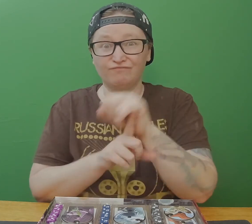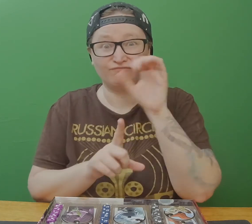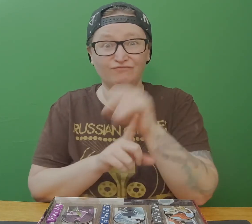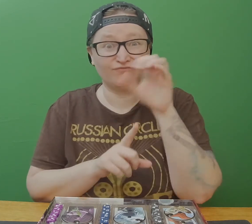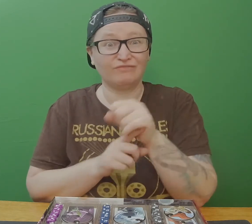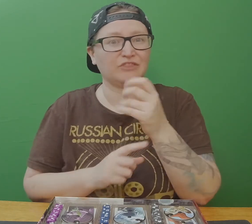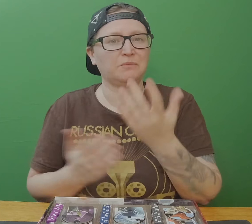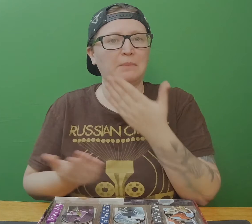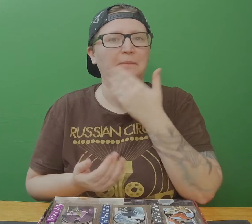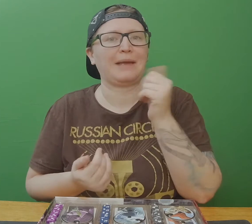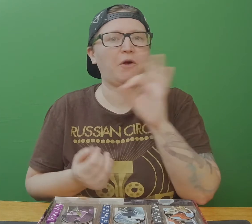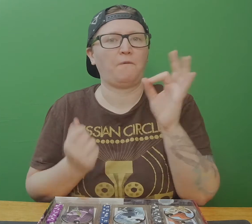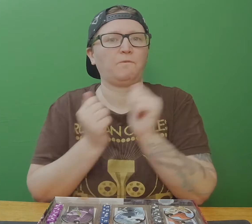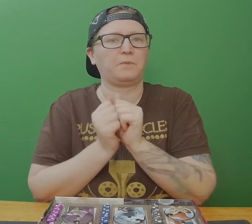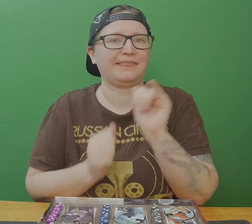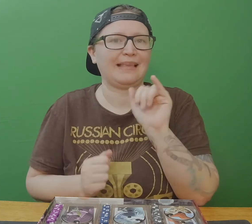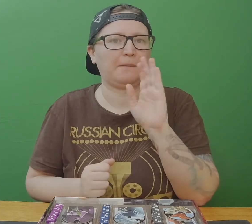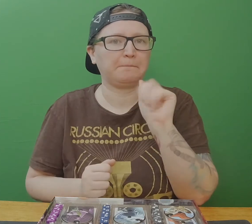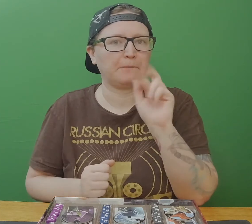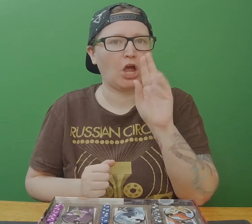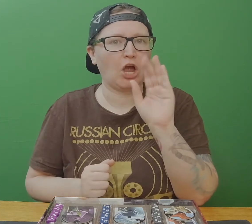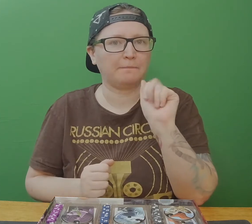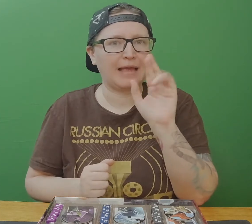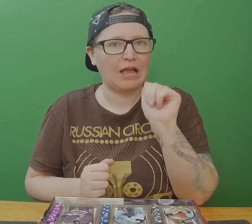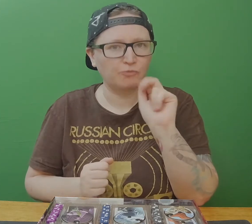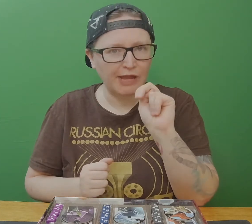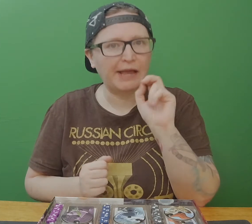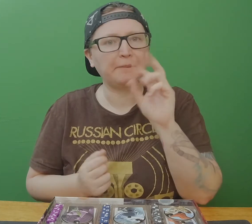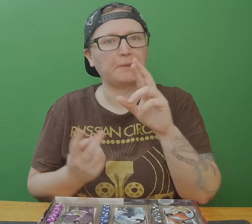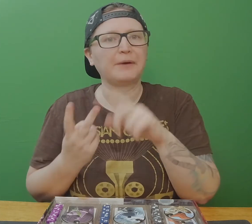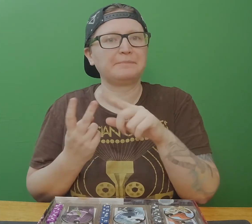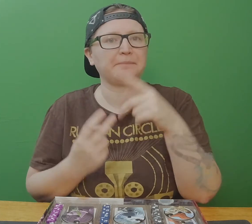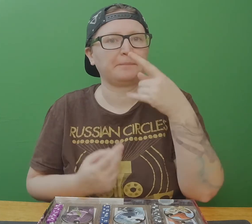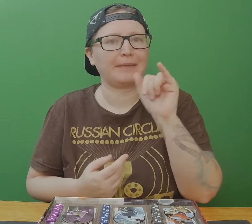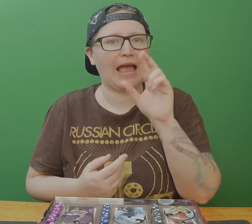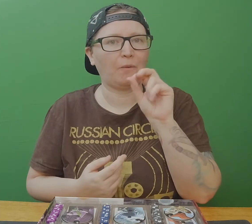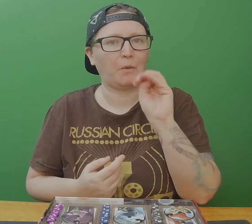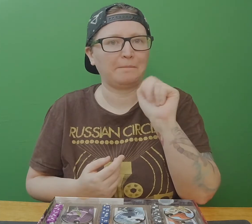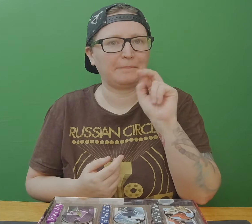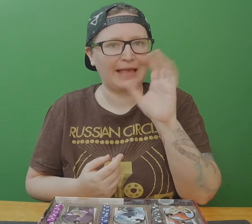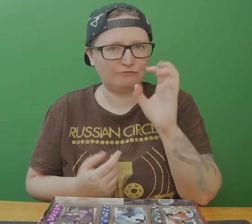if you want to just straight up fight and attack you might be better with the Barbarian or possibly